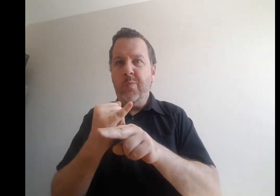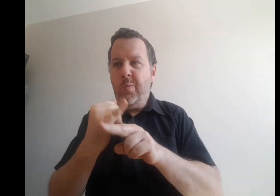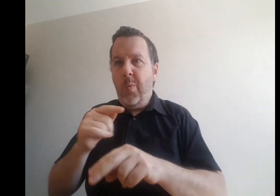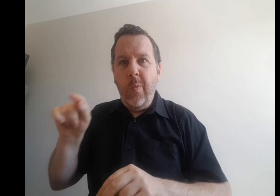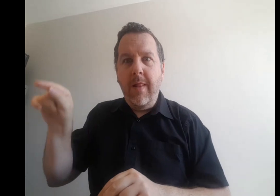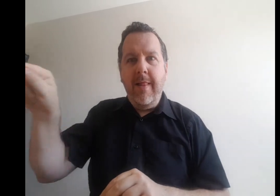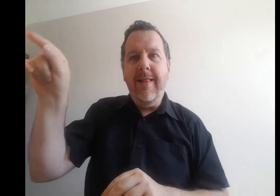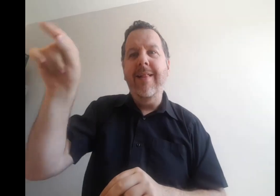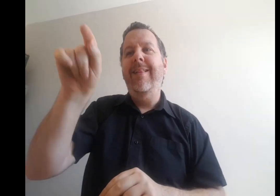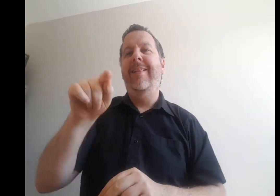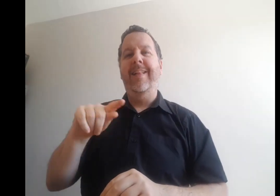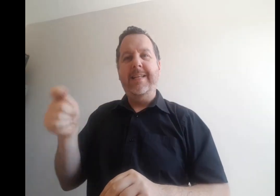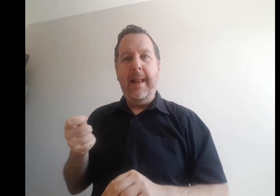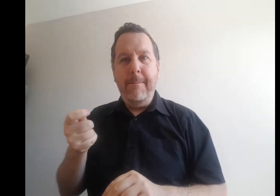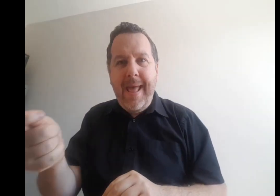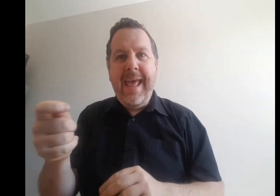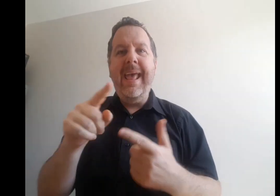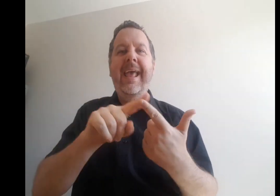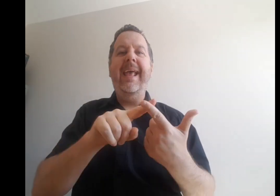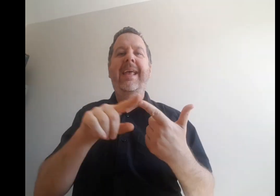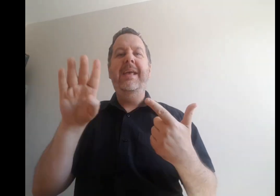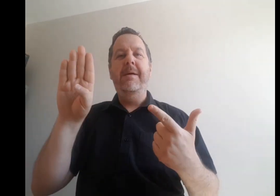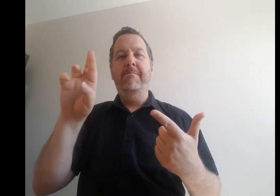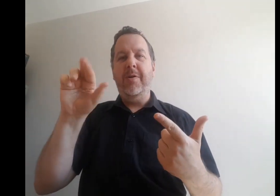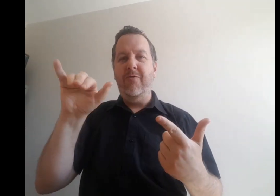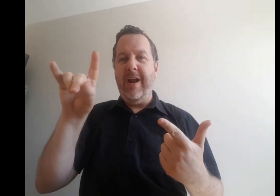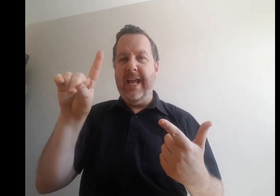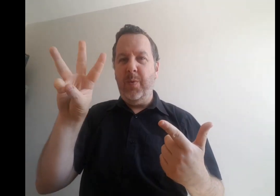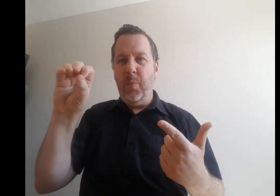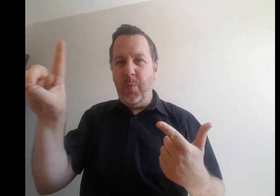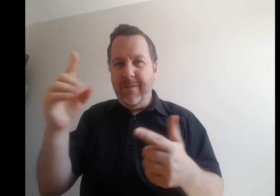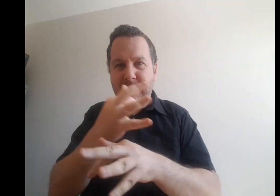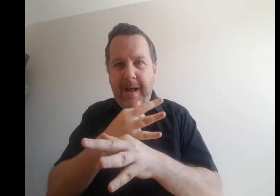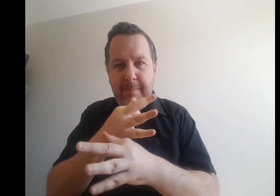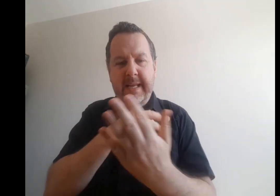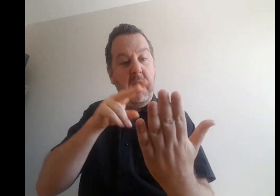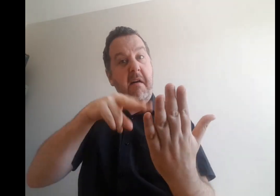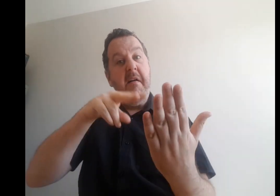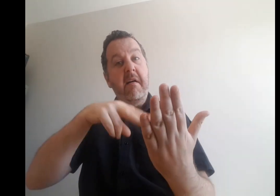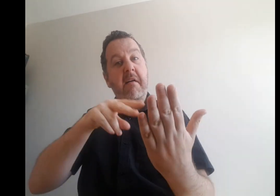about the schools of the Abbé de l'Epée and the Braidwoods.